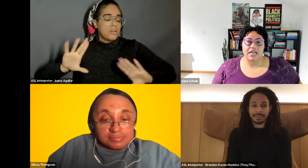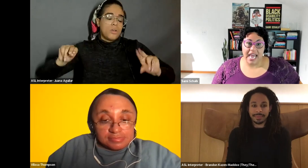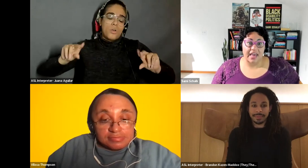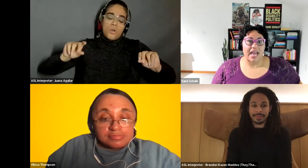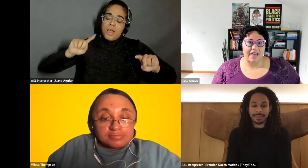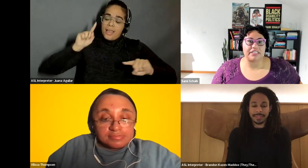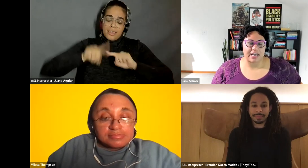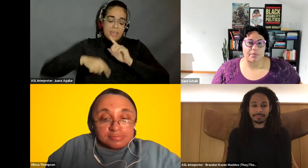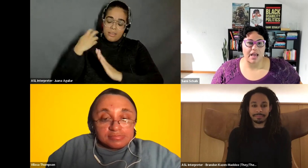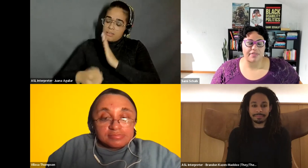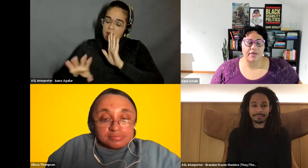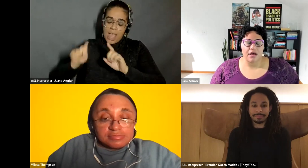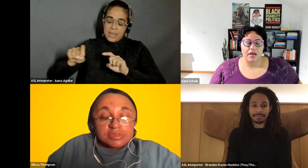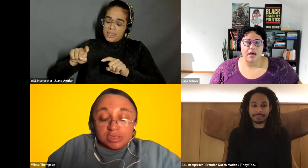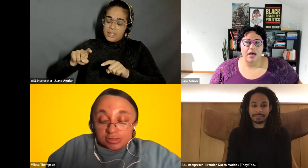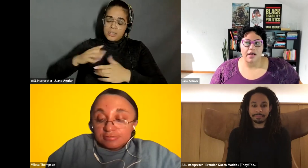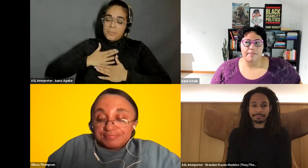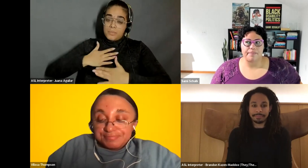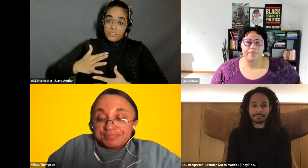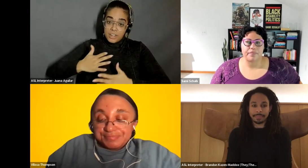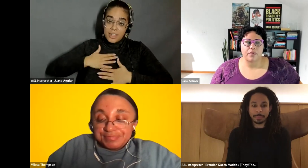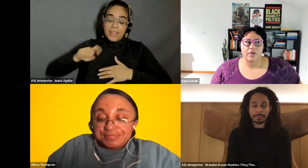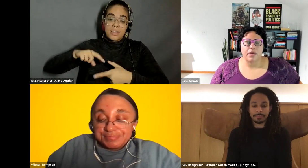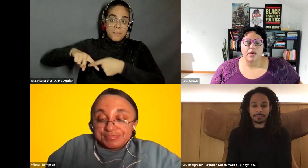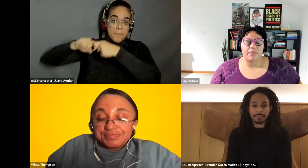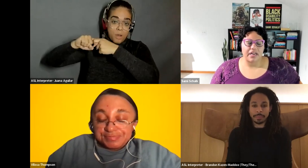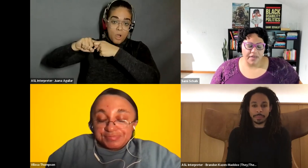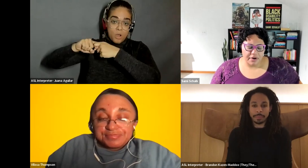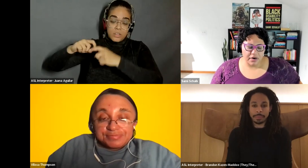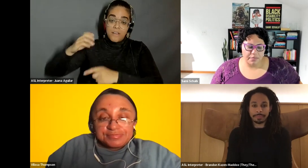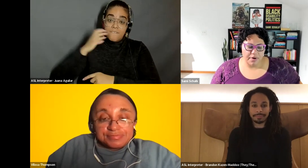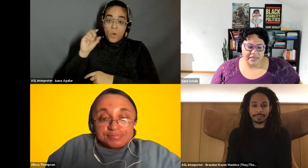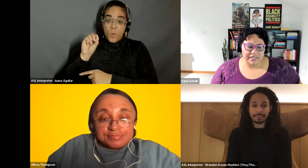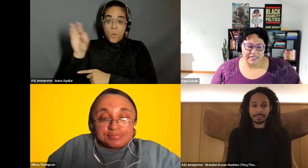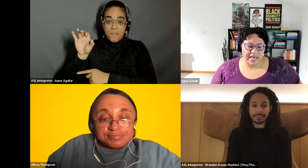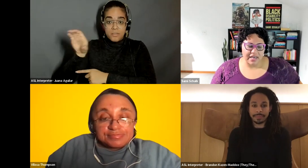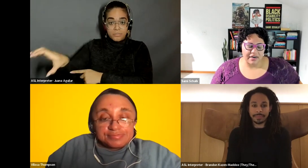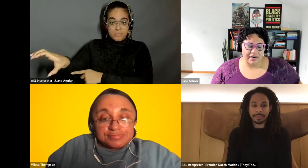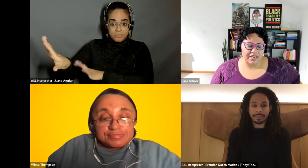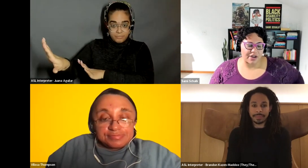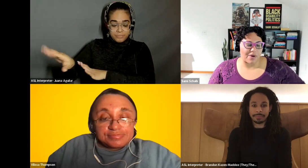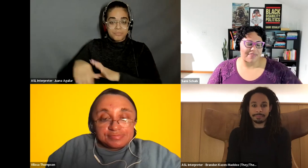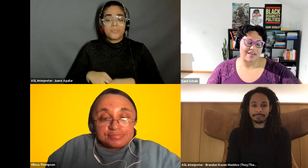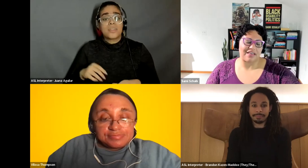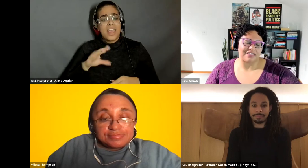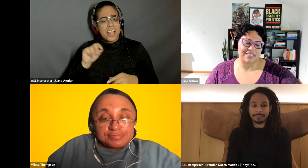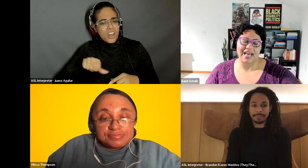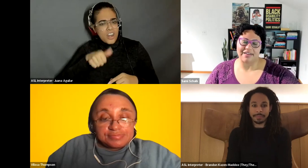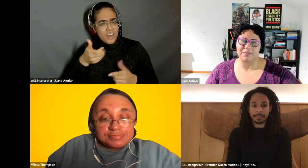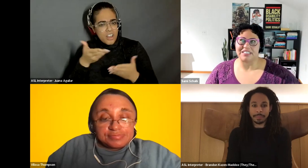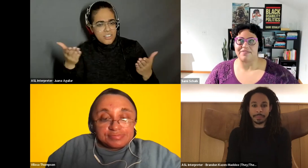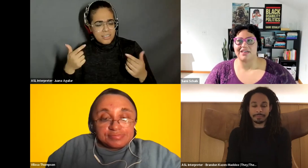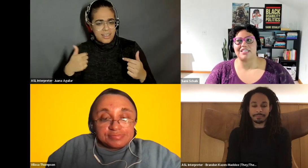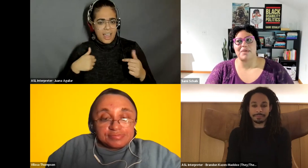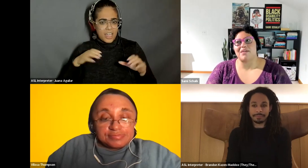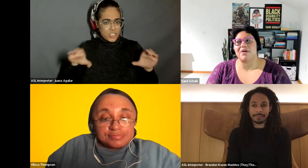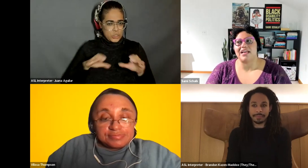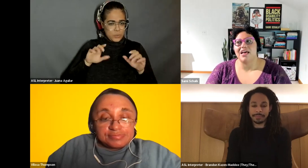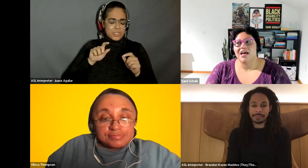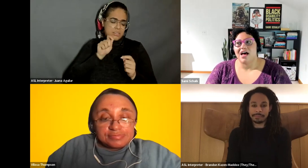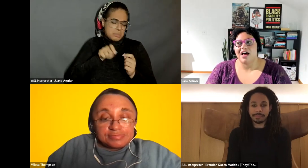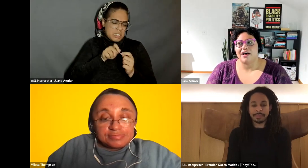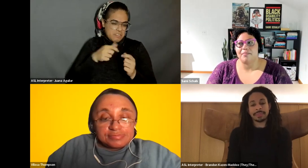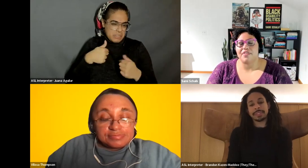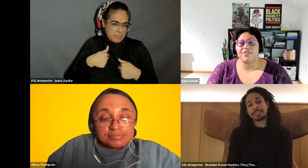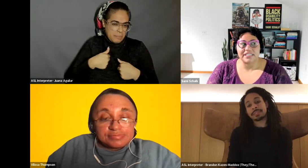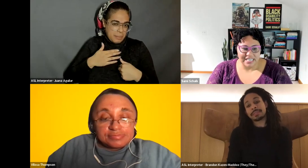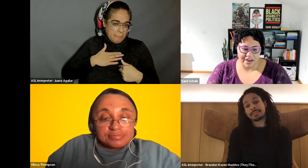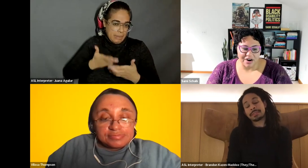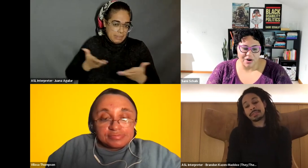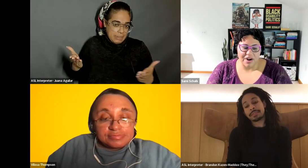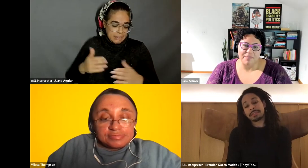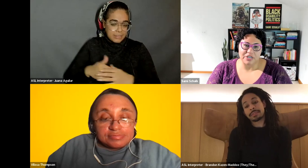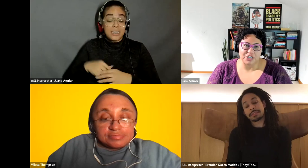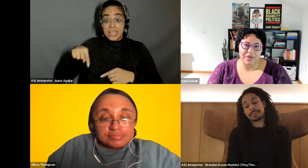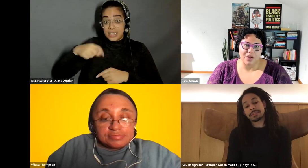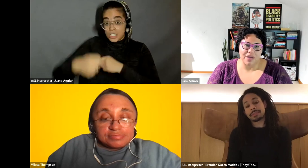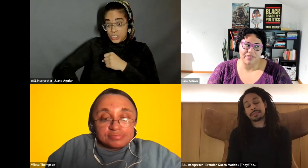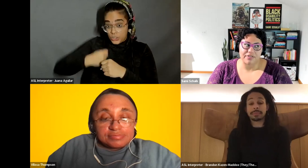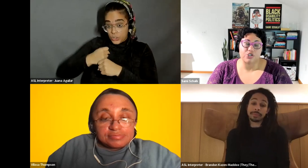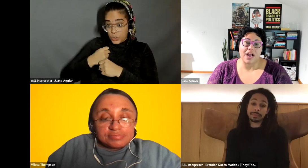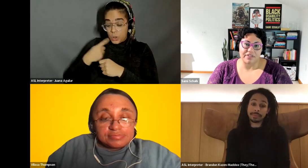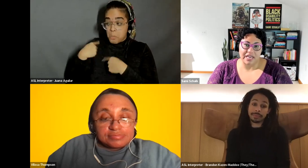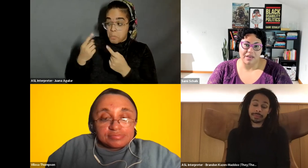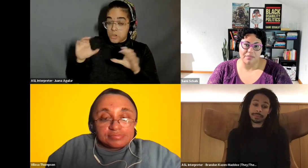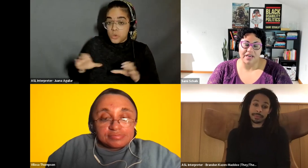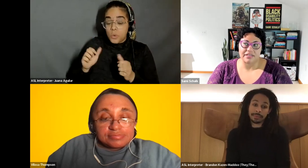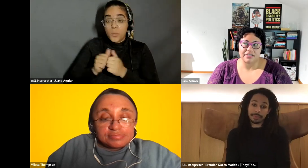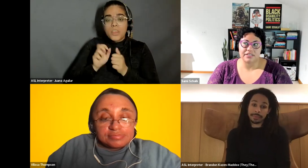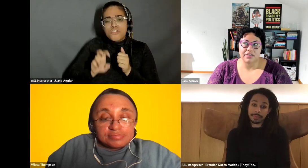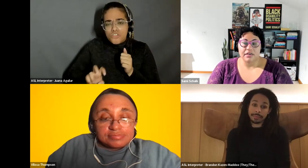Sami Schalk: I can't. I have to take a breath. But another practice that you know, I think, is kind of specific to me. But this year what I've been doing with traveling, because.